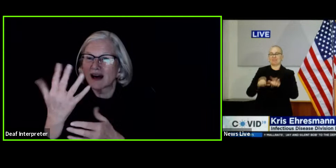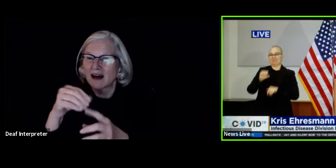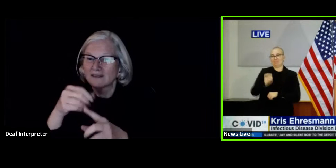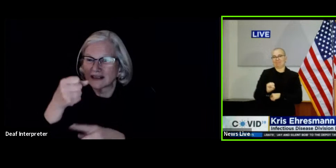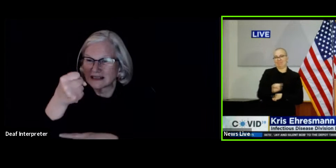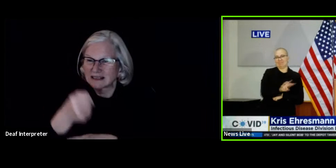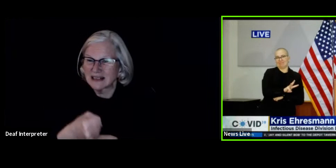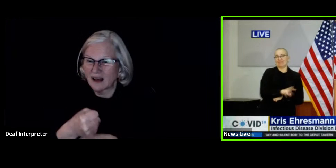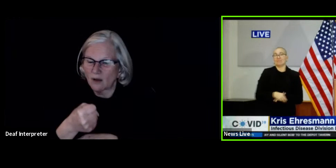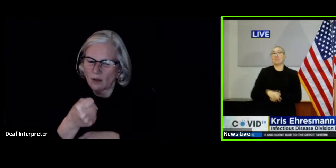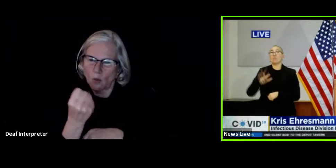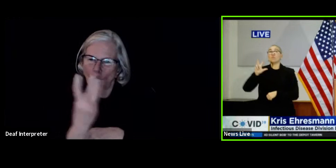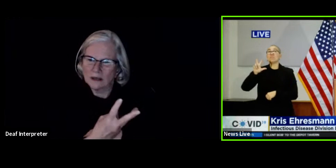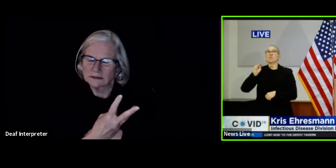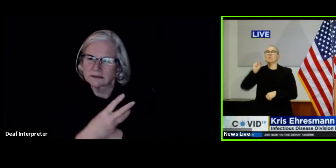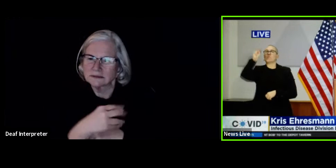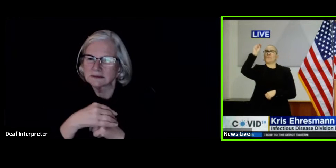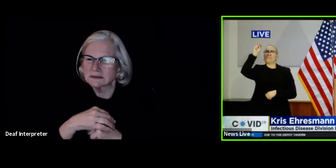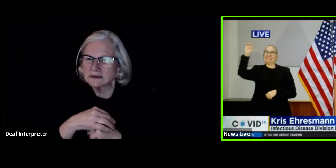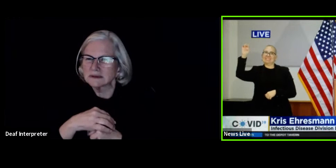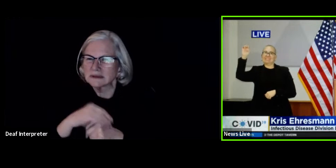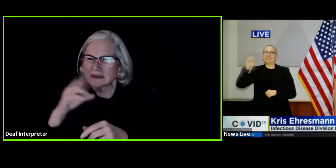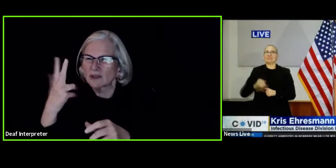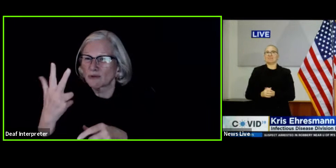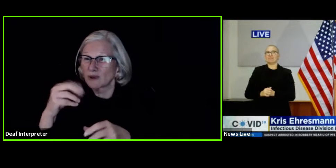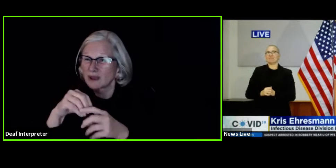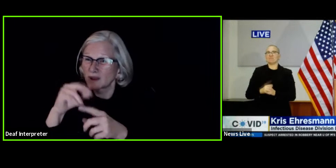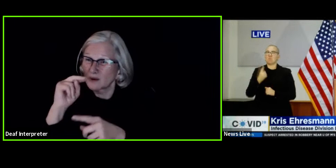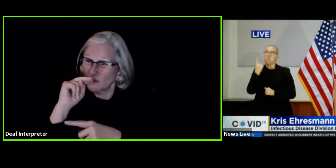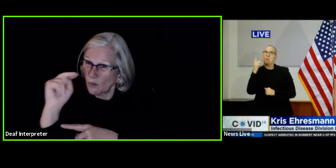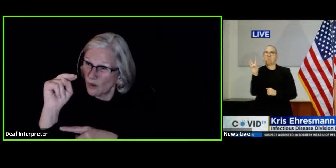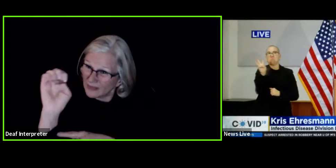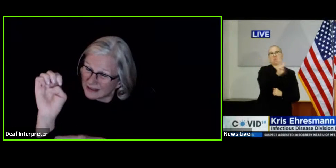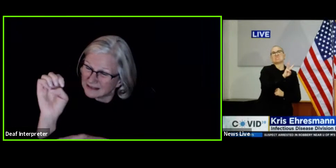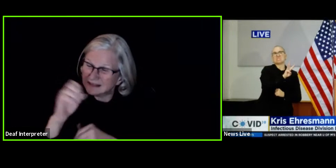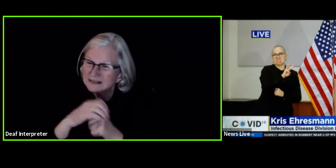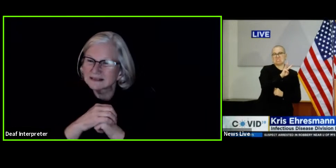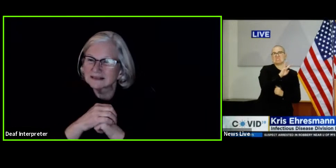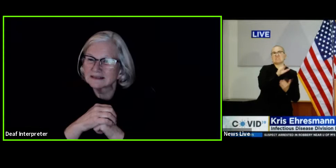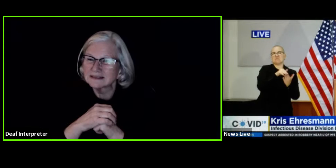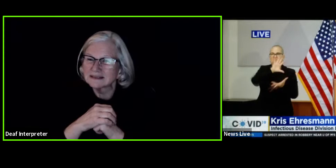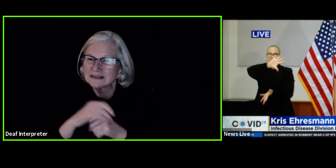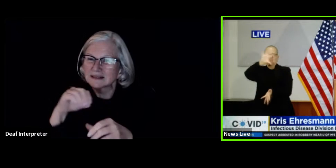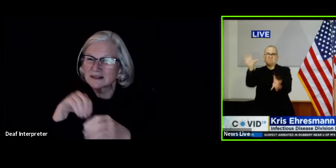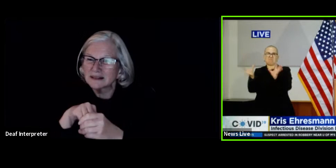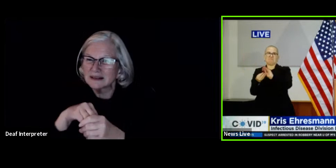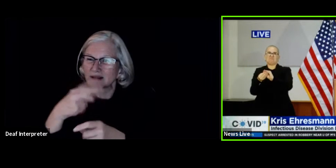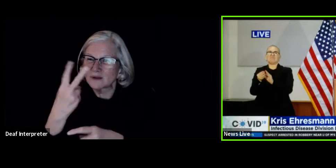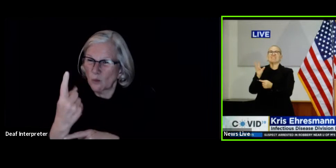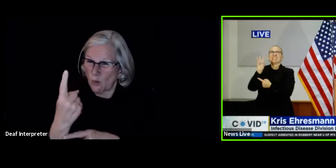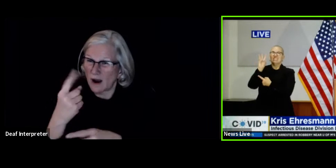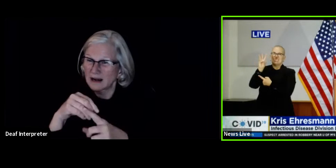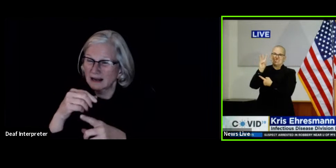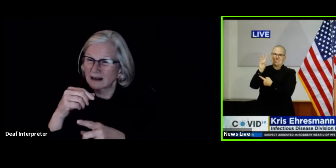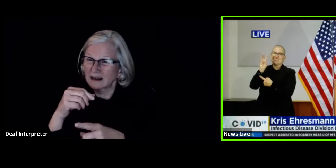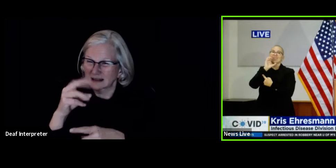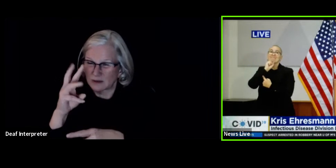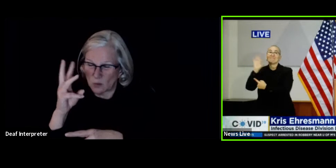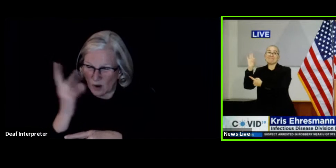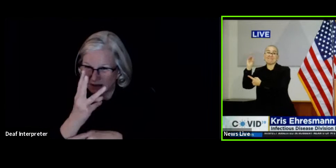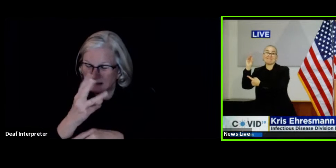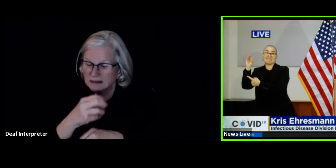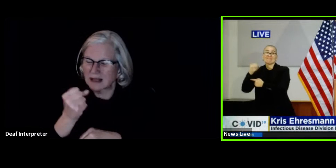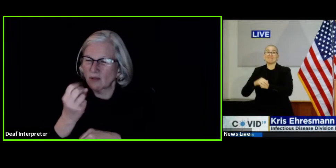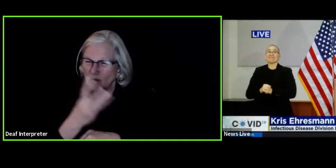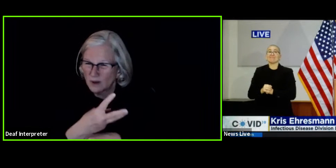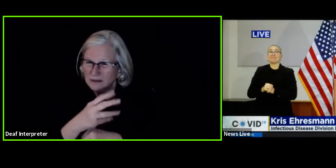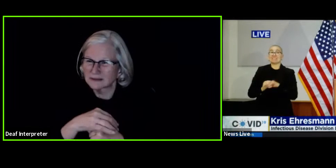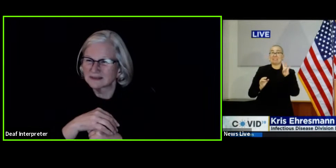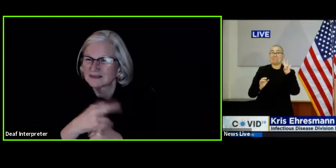AND OUR TOTAL INCLUDES SIX PEOPLE IN THEIR 90s, SEVEN IN THEIR 80s, FIVE IN THEIR